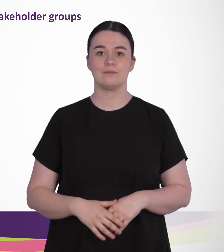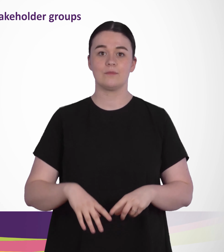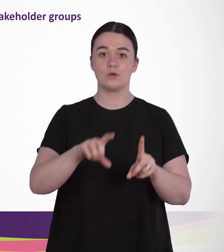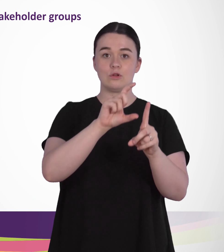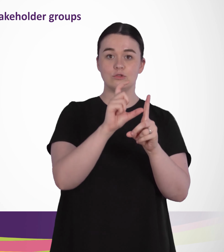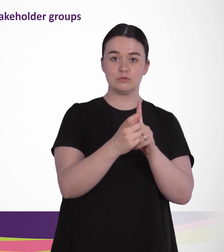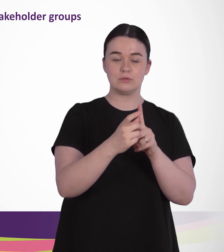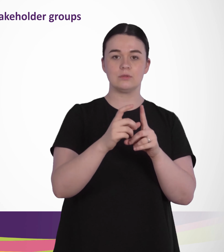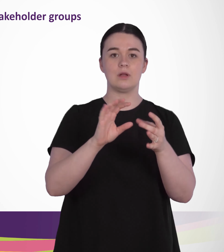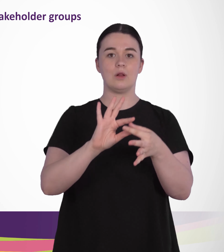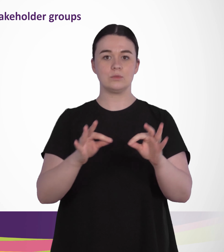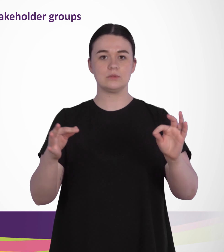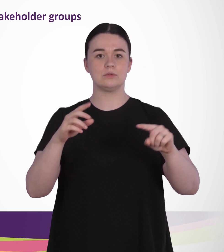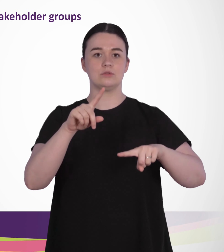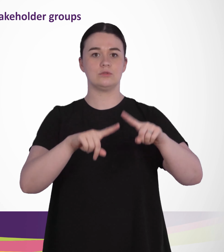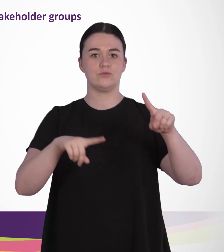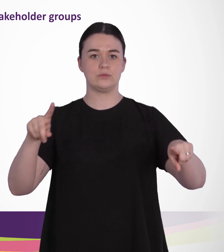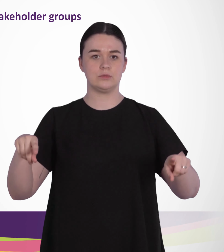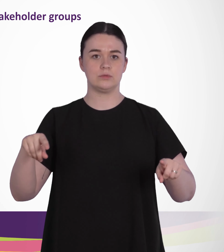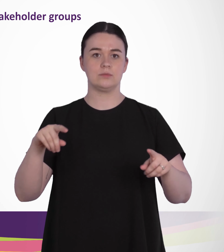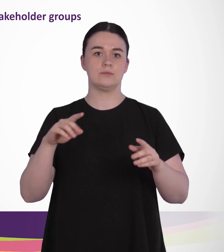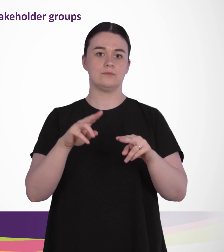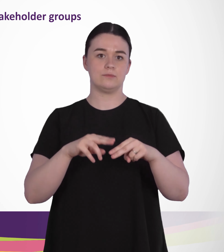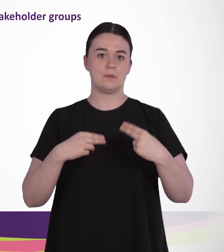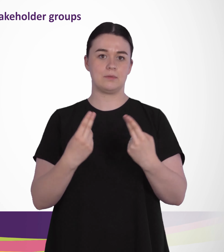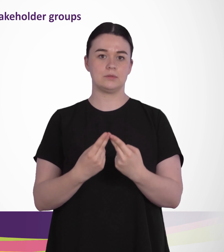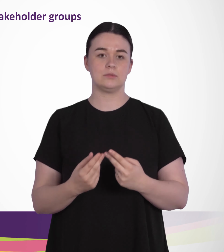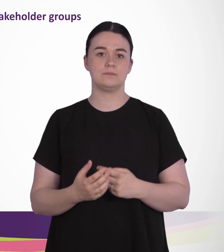Culturally and linguistically diverse families